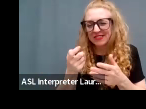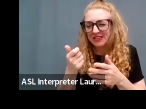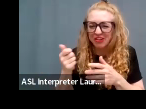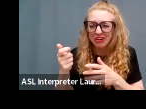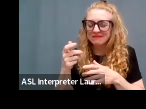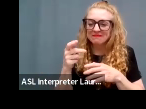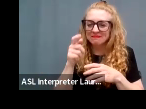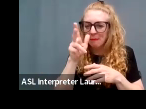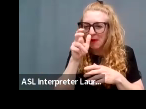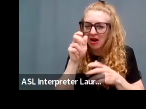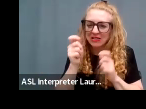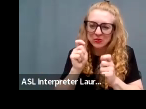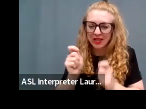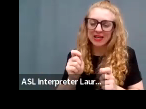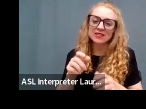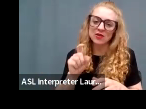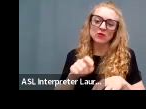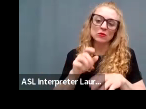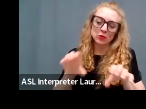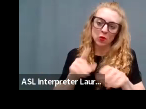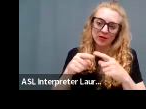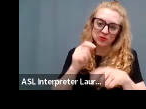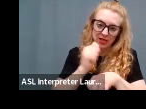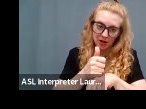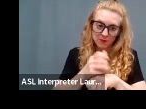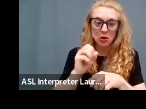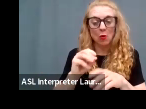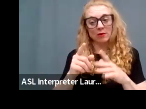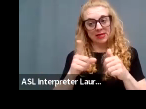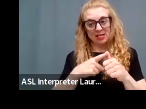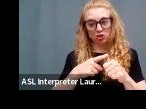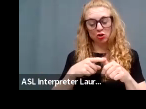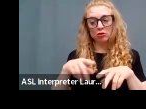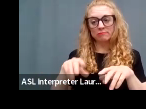so it happens after you it's instant initial implementation and testing it's generally an